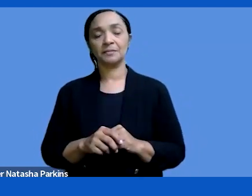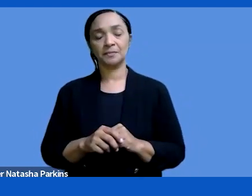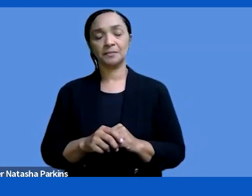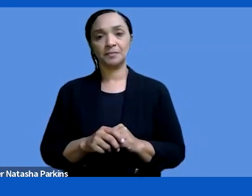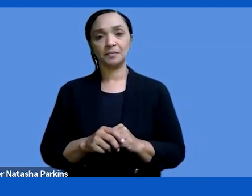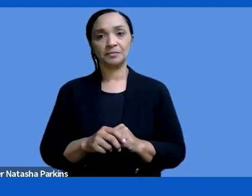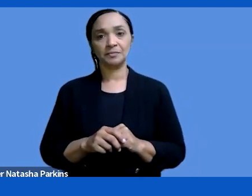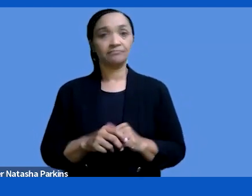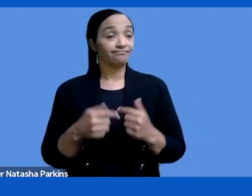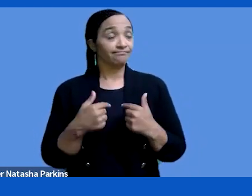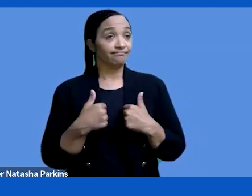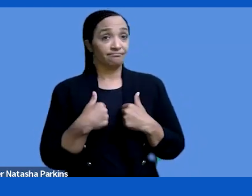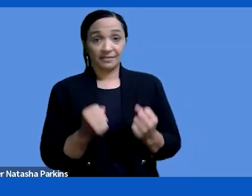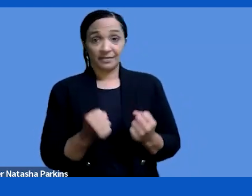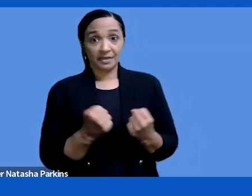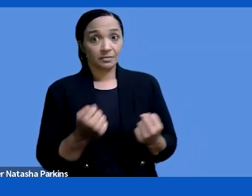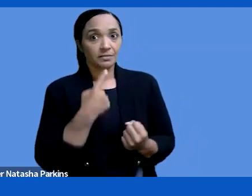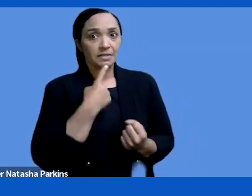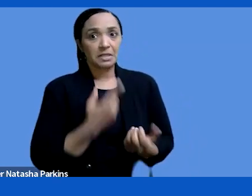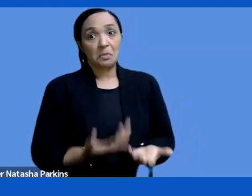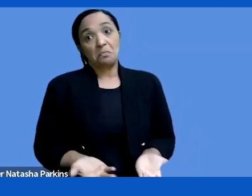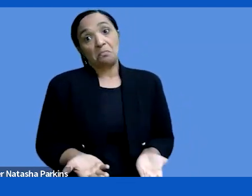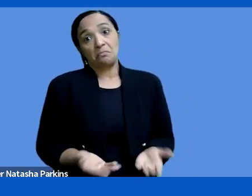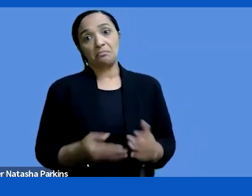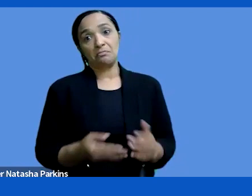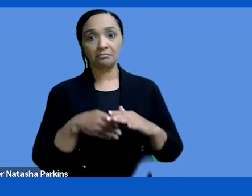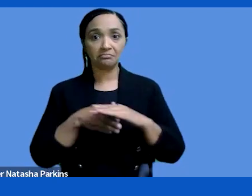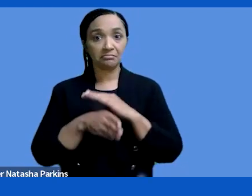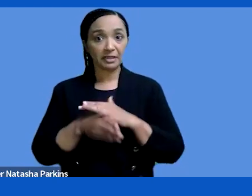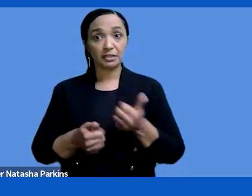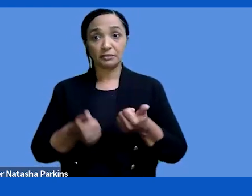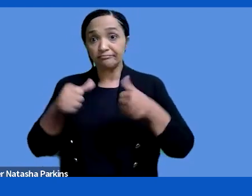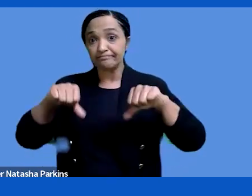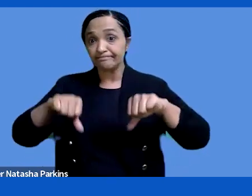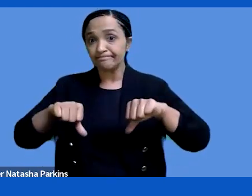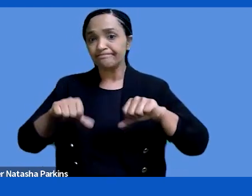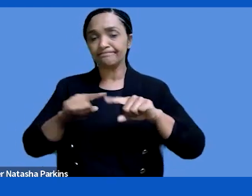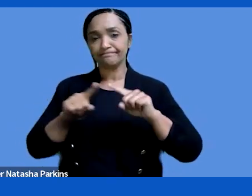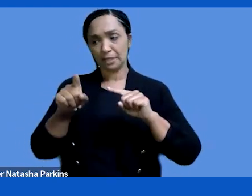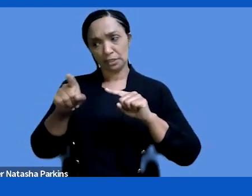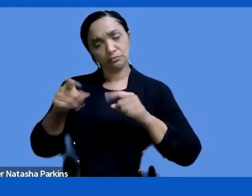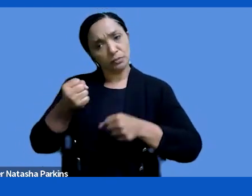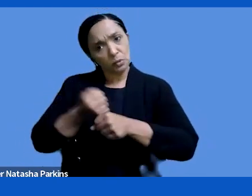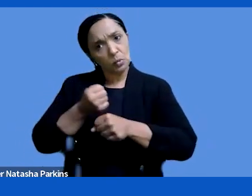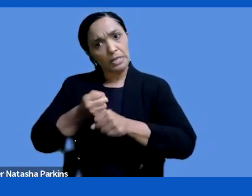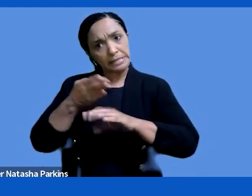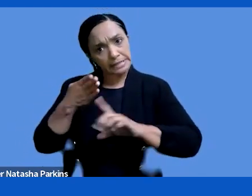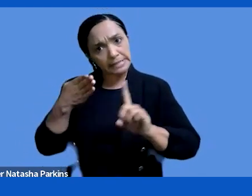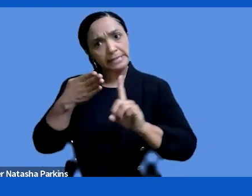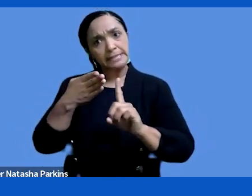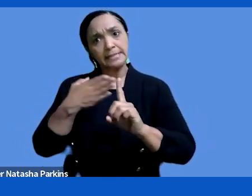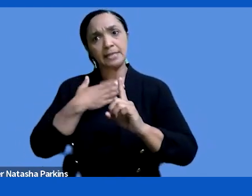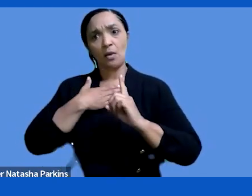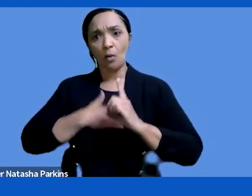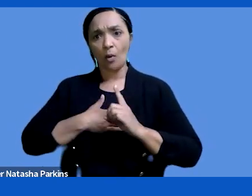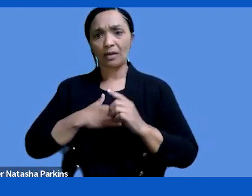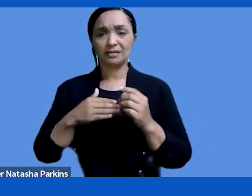you if and how, I'm sure they're doing all they can when it comes to billions of pages, PDF and